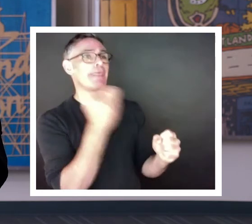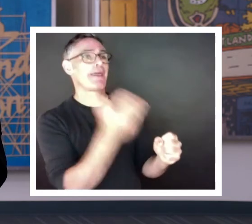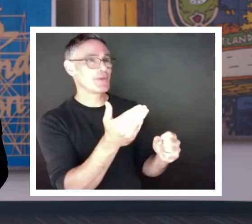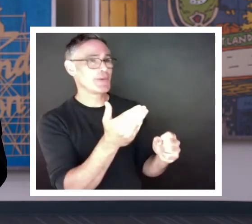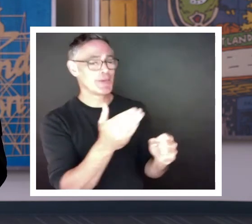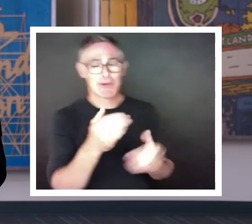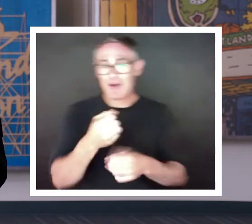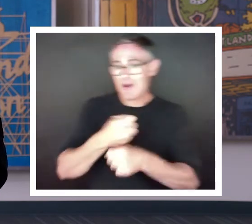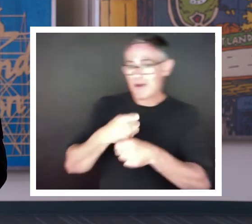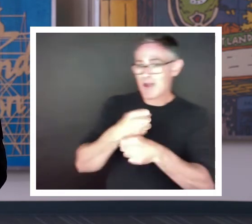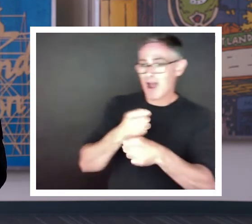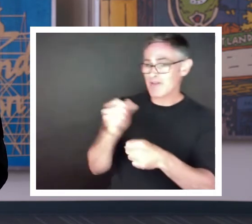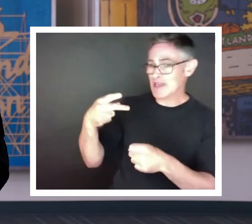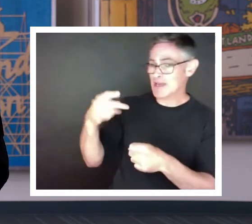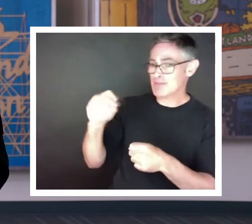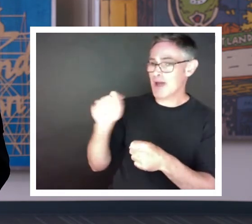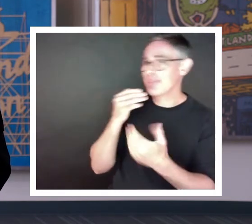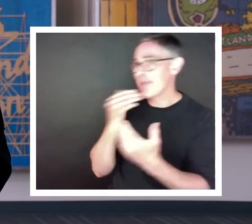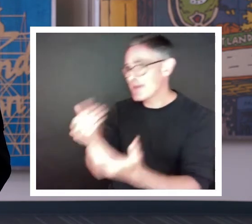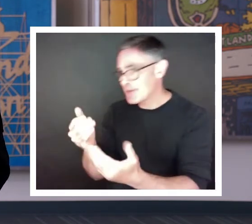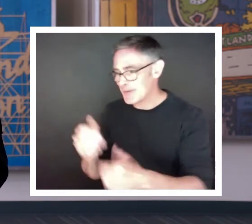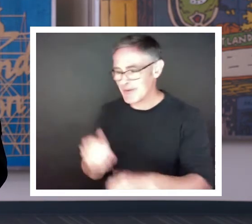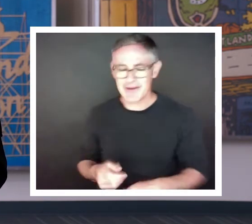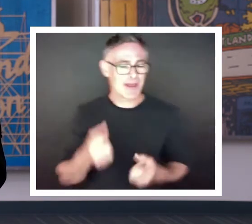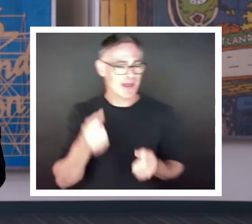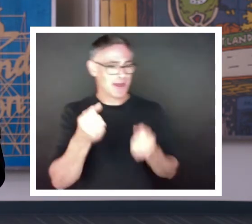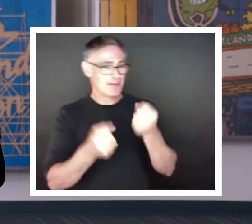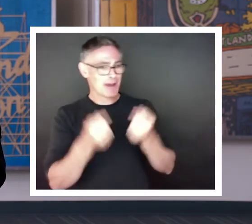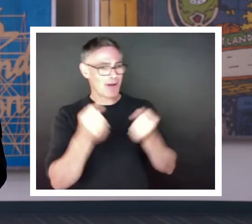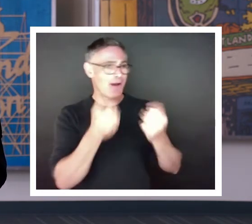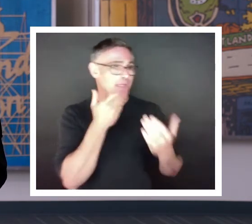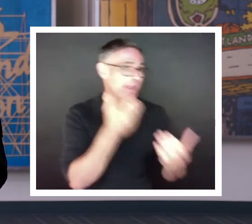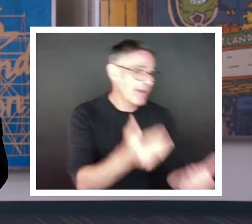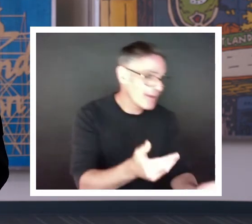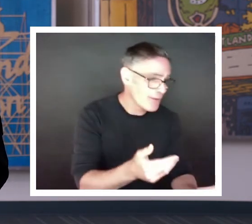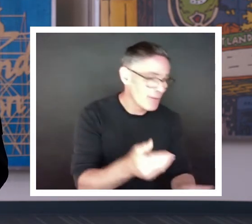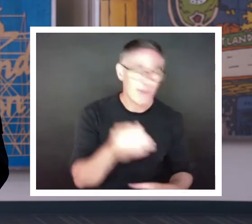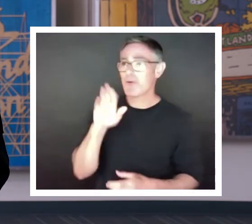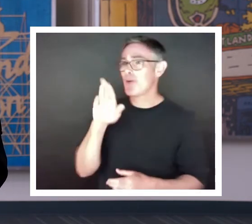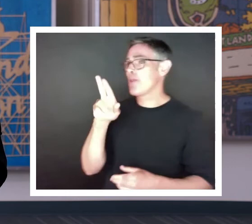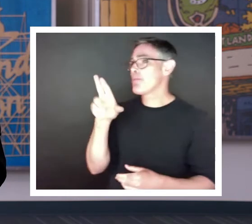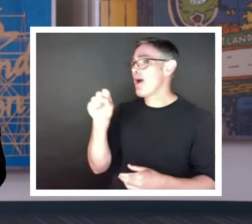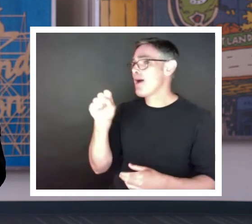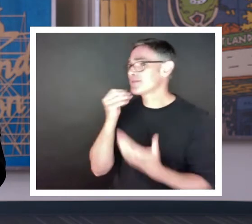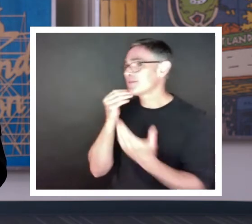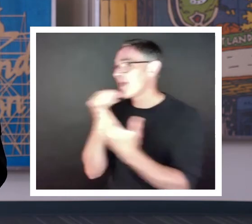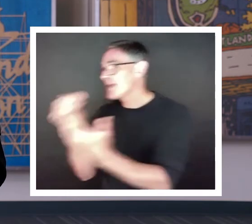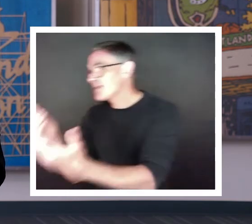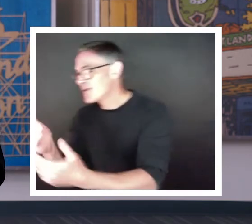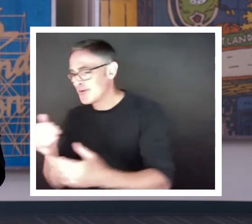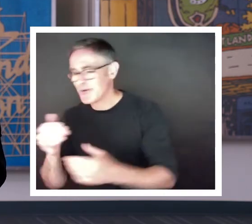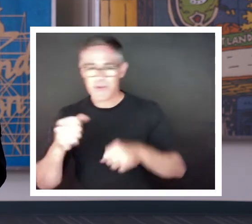I thank the gas tank for holding my fuel, the bus, the car, bike tires for helping us all move around.